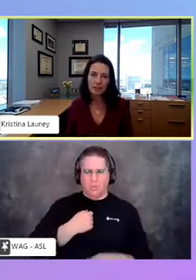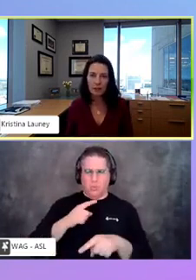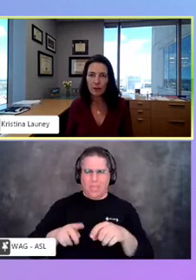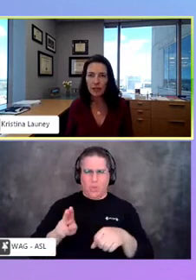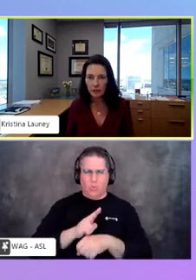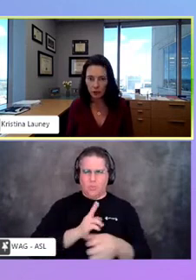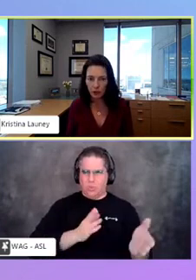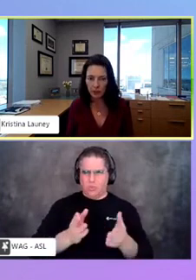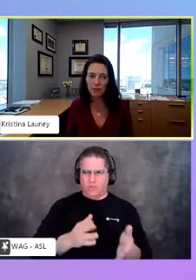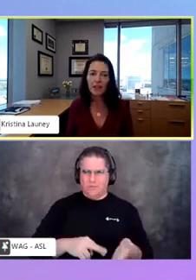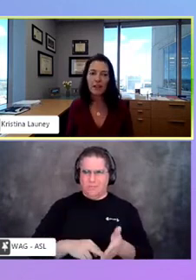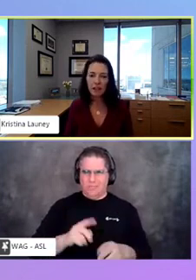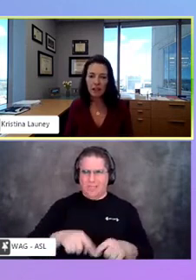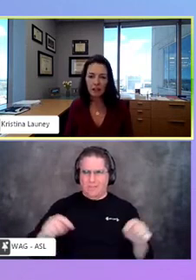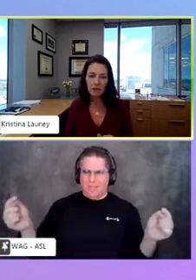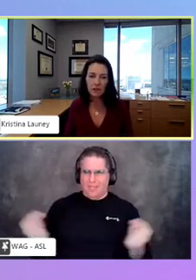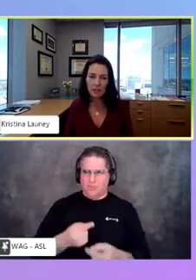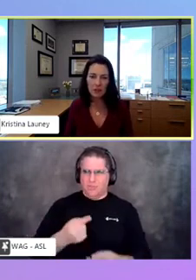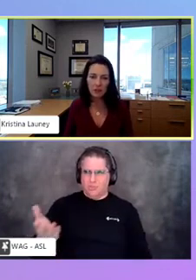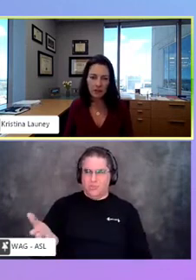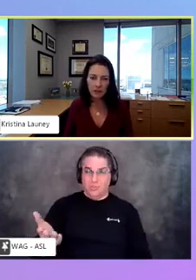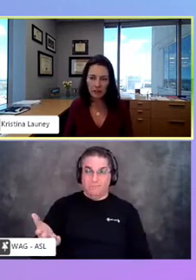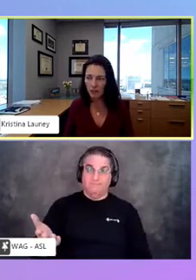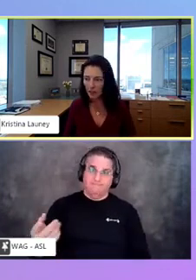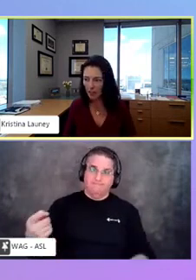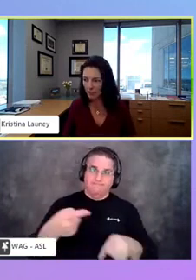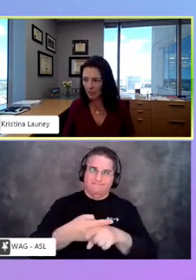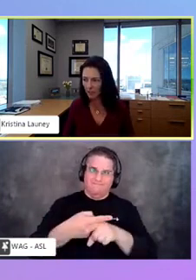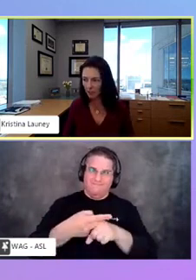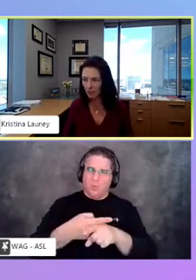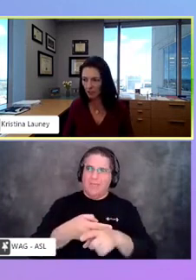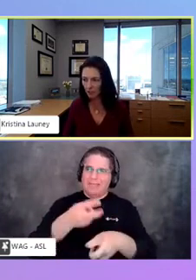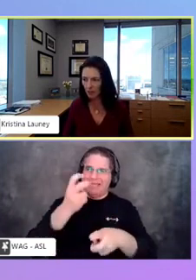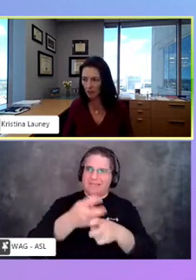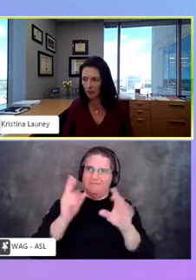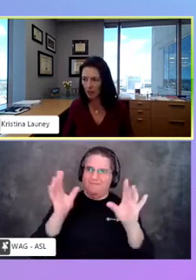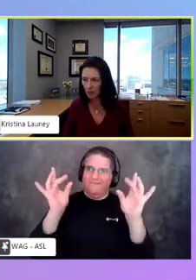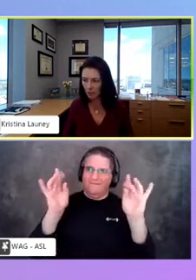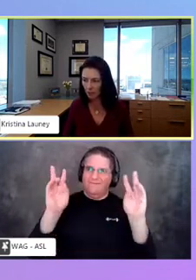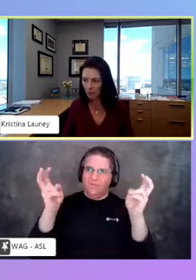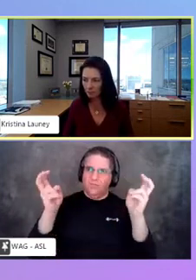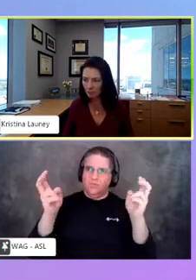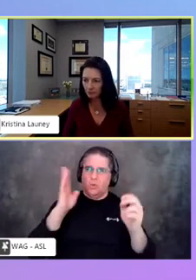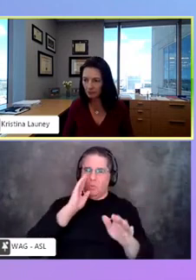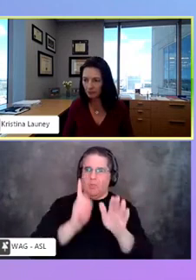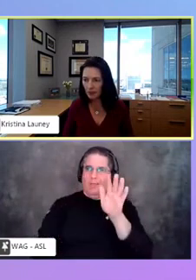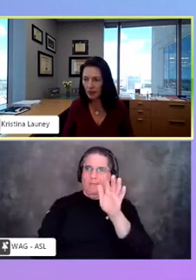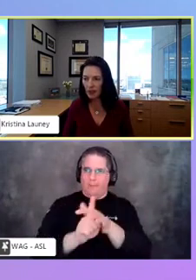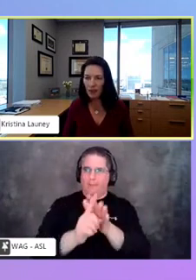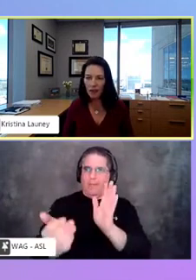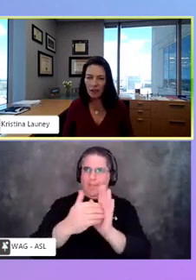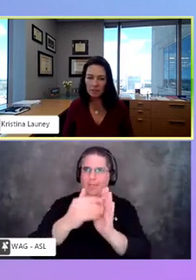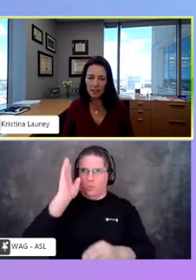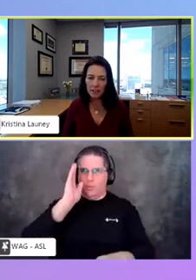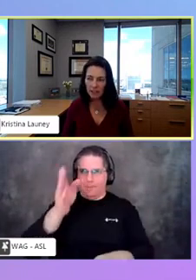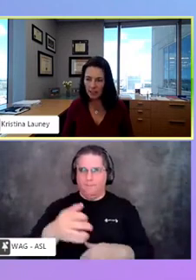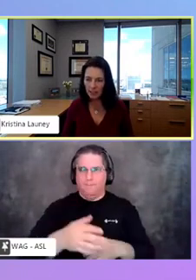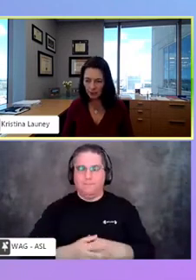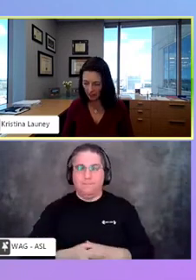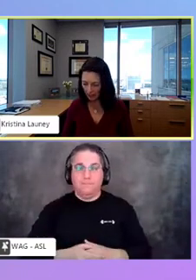you're going to suffer future injury. So these courts said that there was no way you could use the service, and